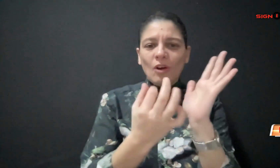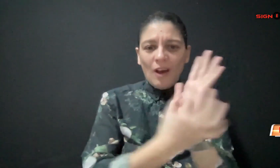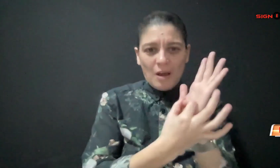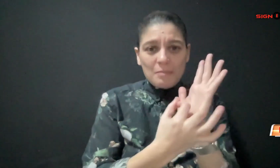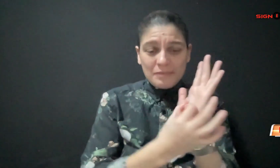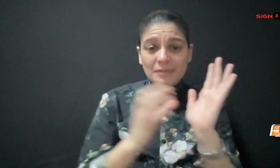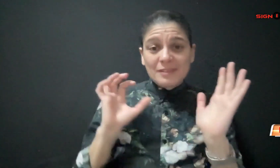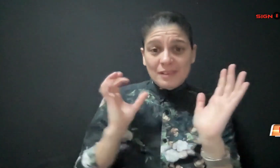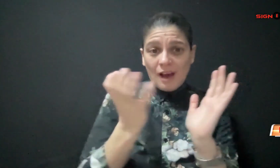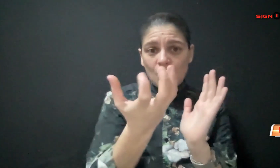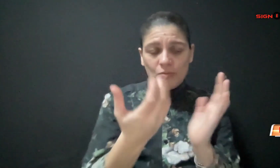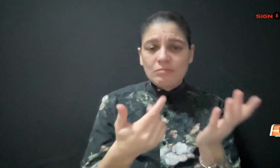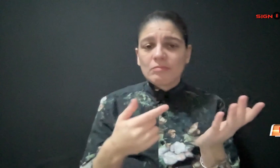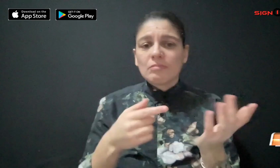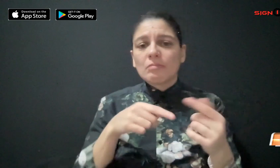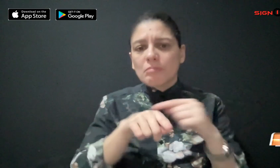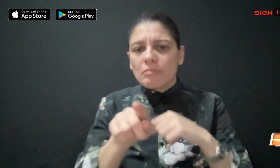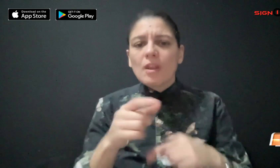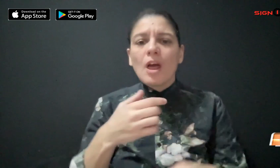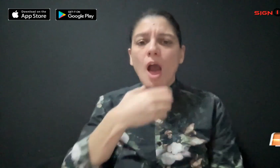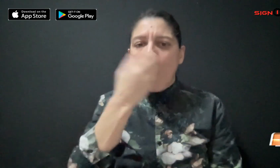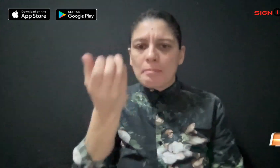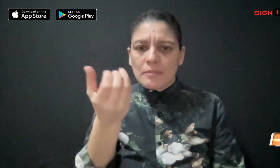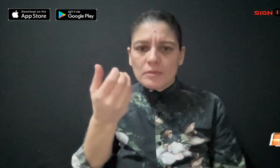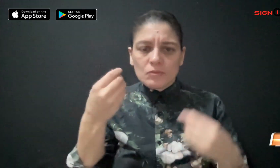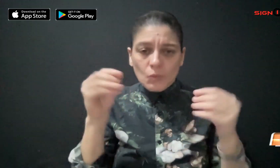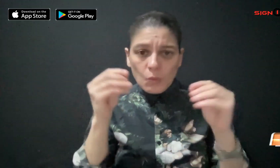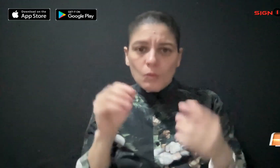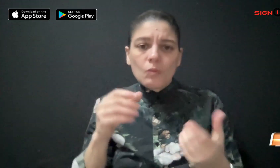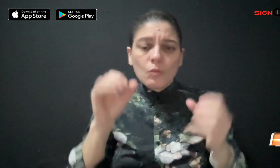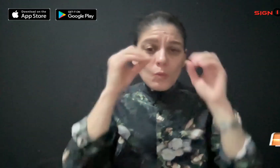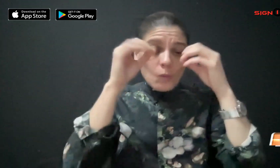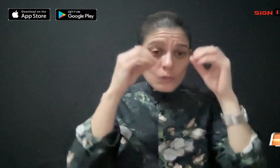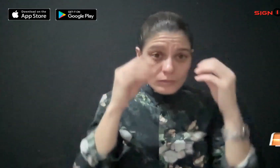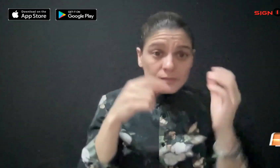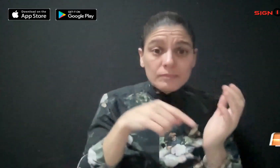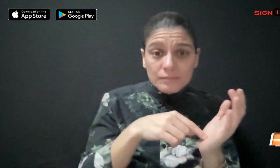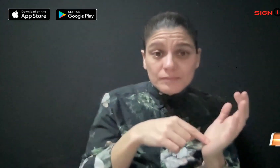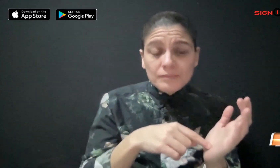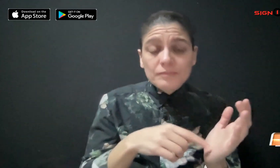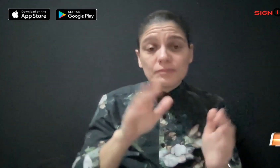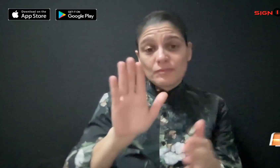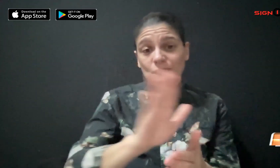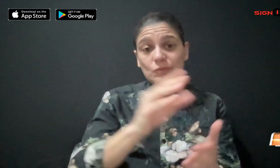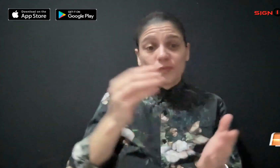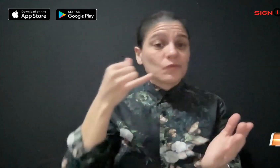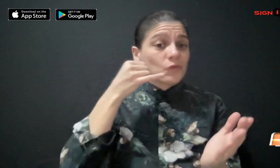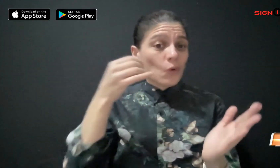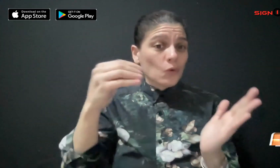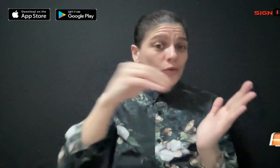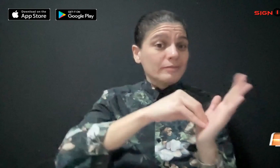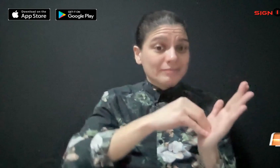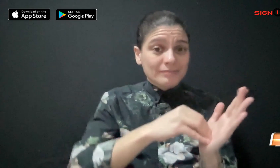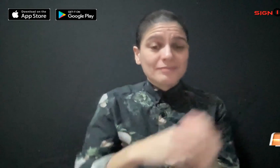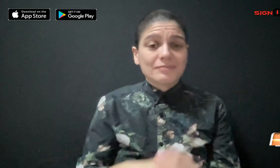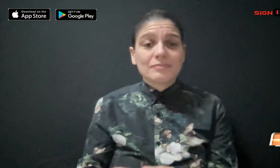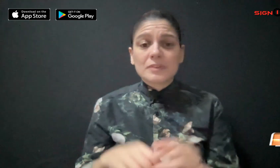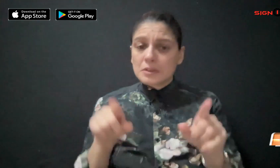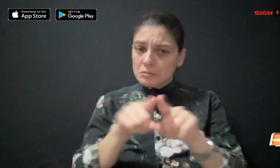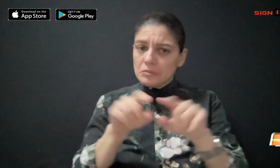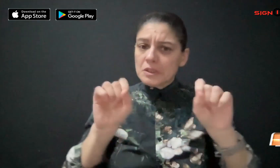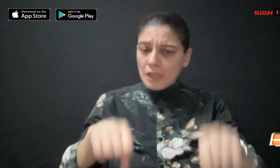by heading to the app store or Google play store on your smart phone you can also watch